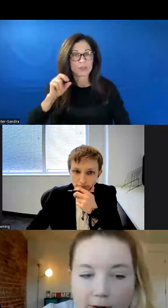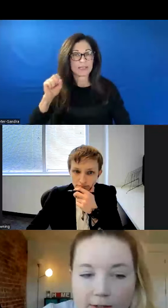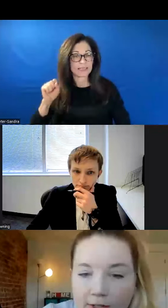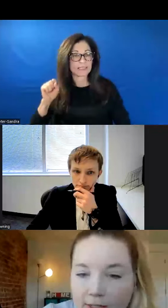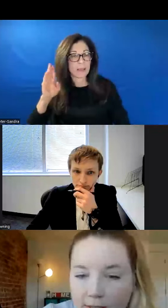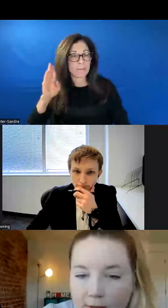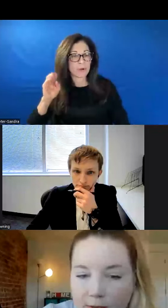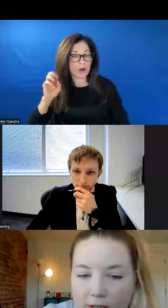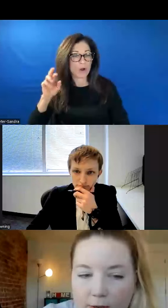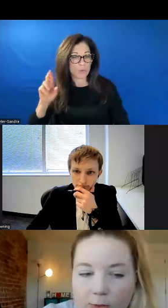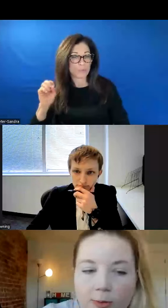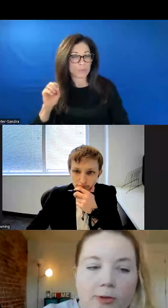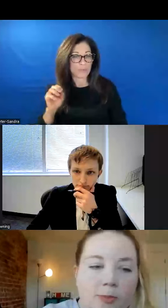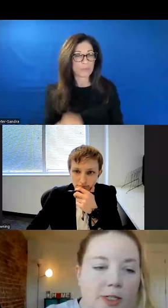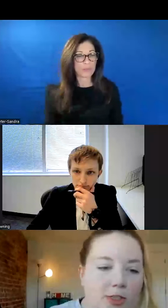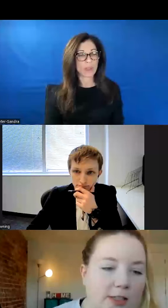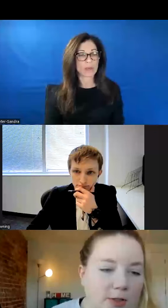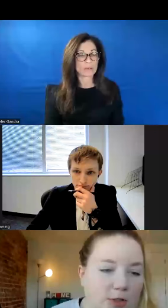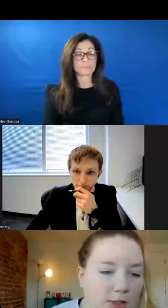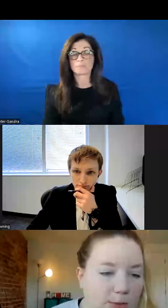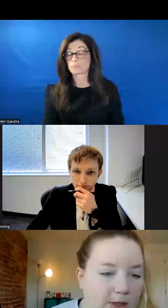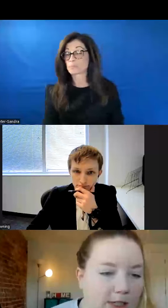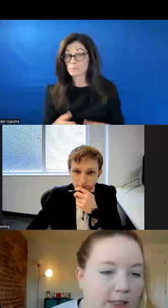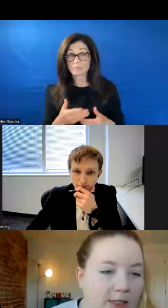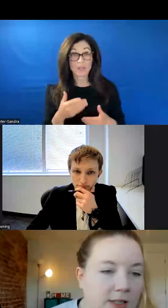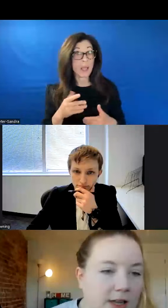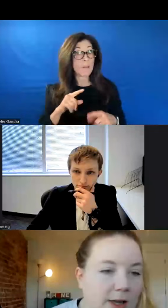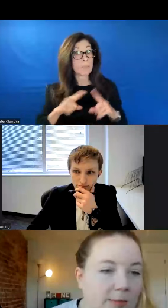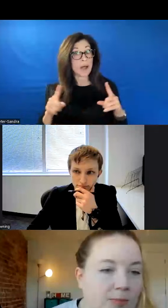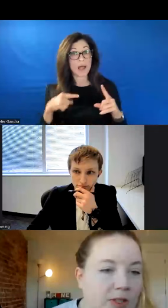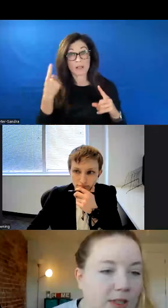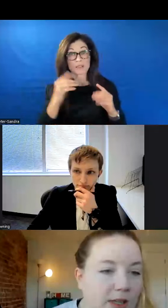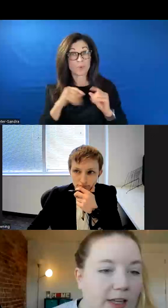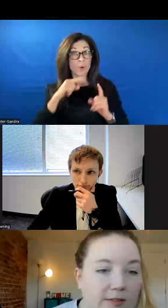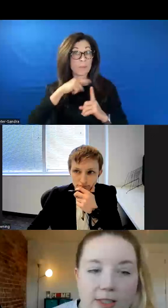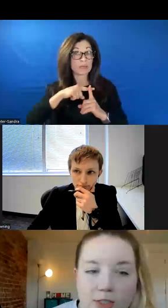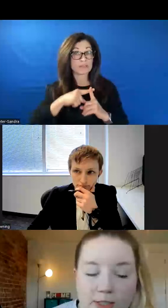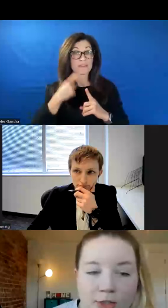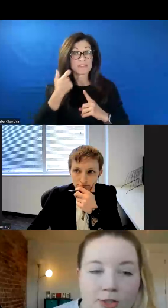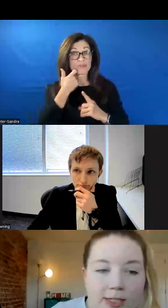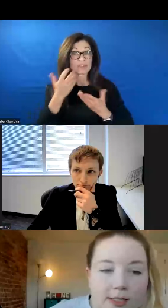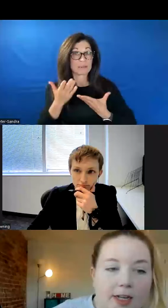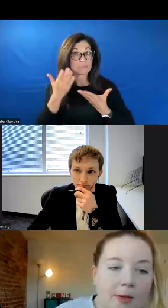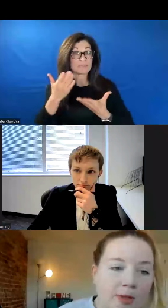BRIGHTER IN THE NEW BUDGET. IF THE LEGISLATION TAKES IT UP,